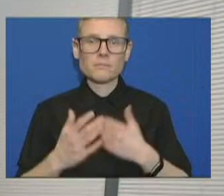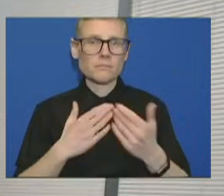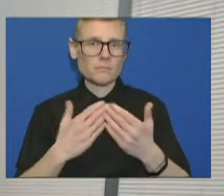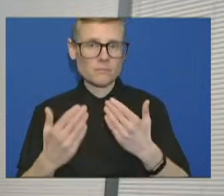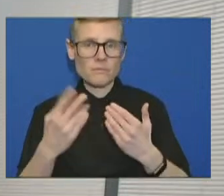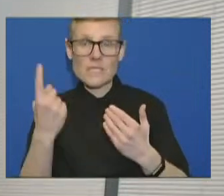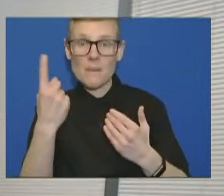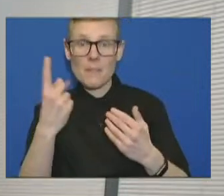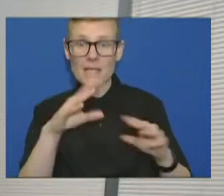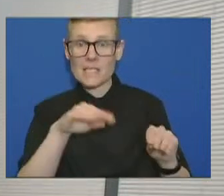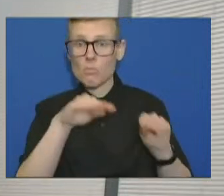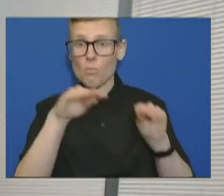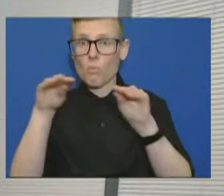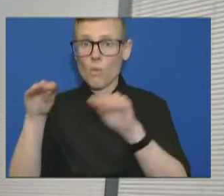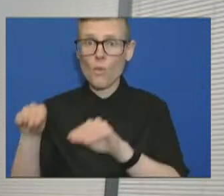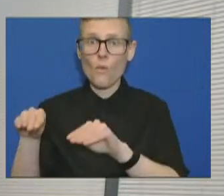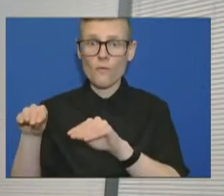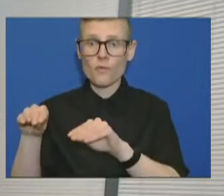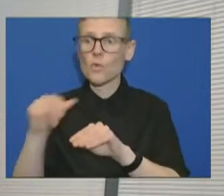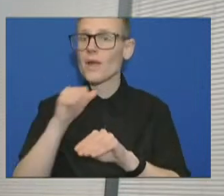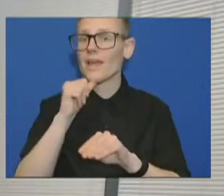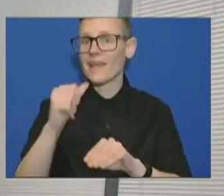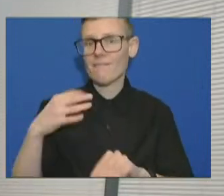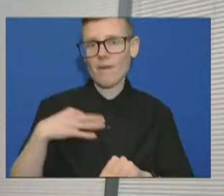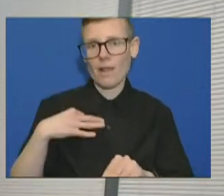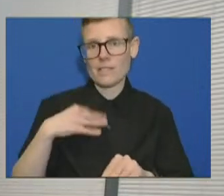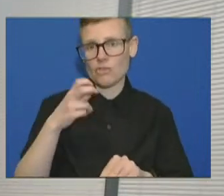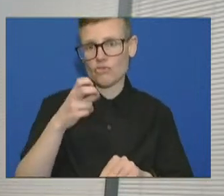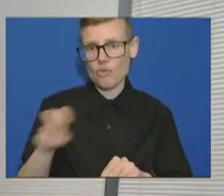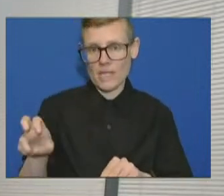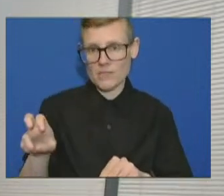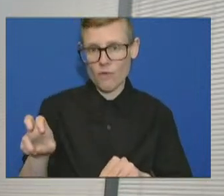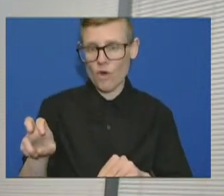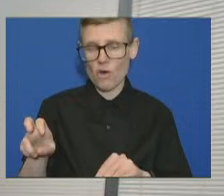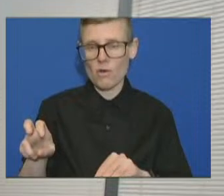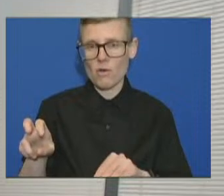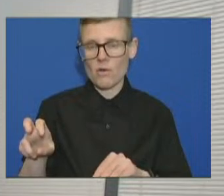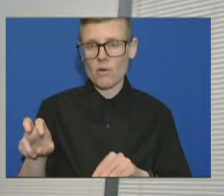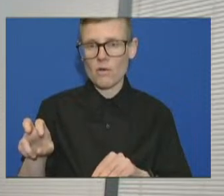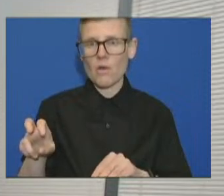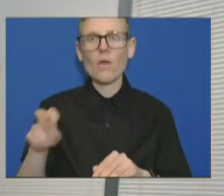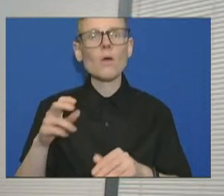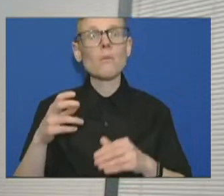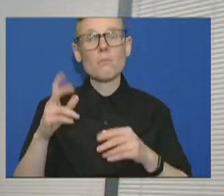positions. And actually, even